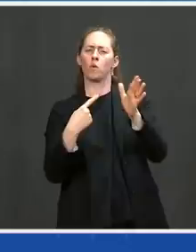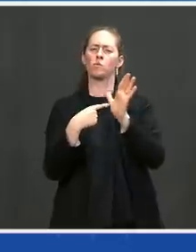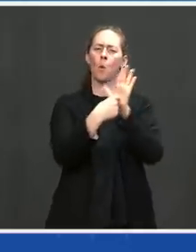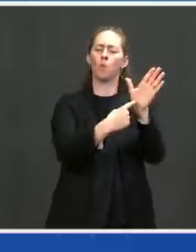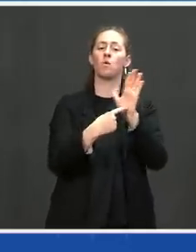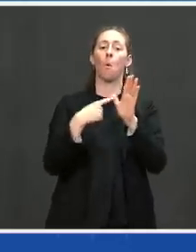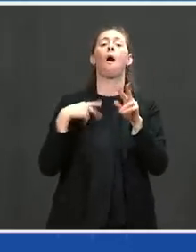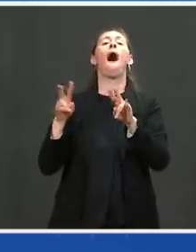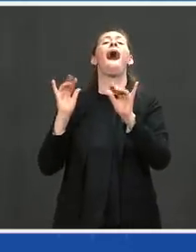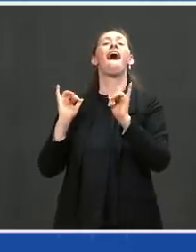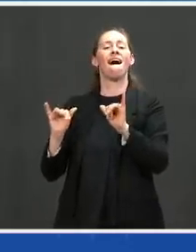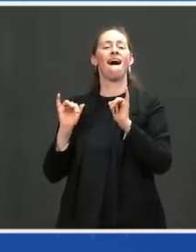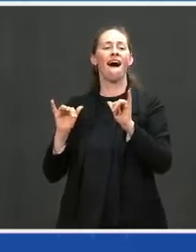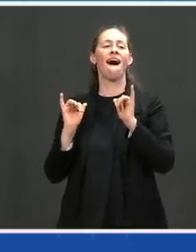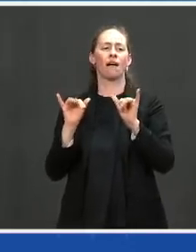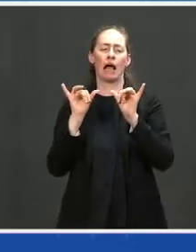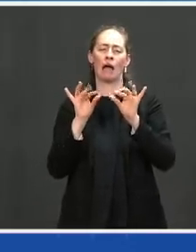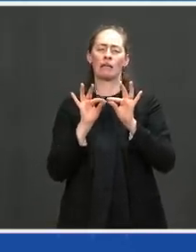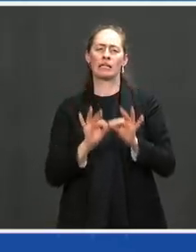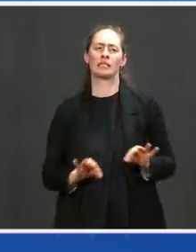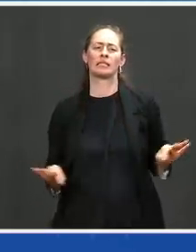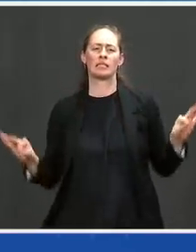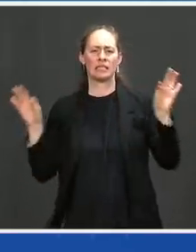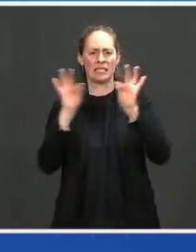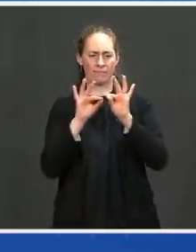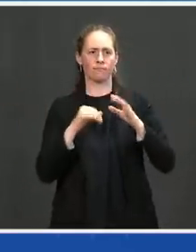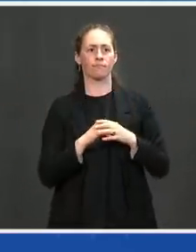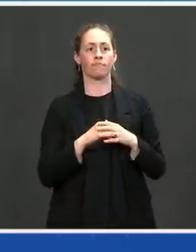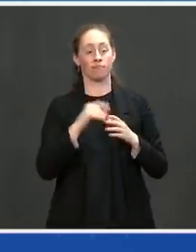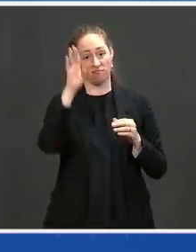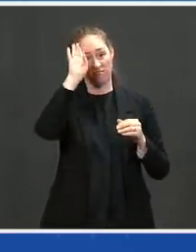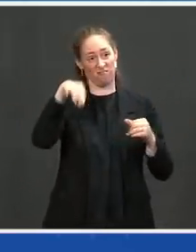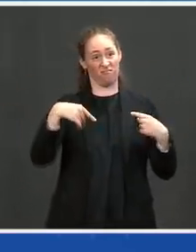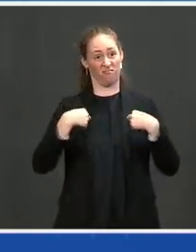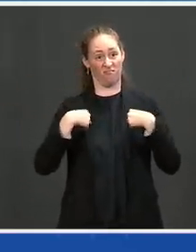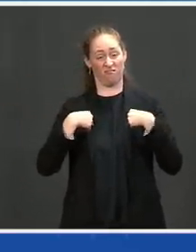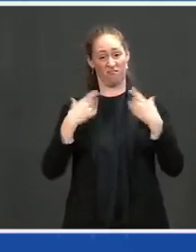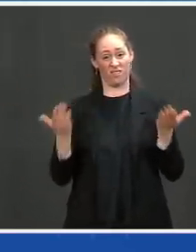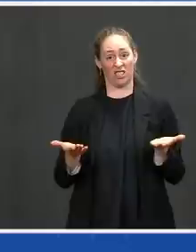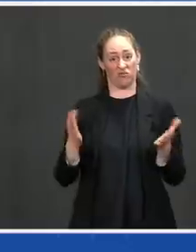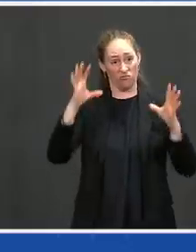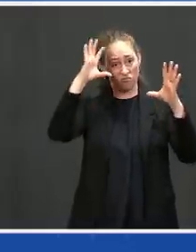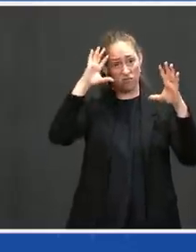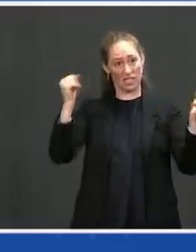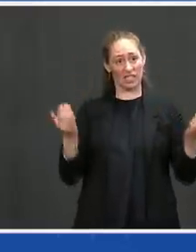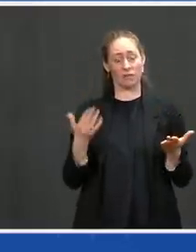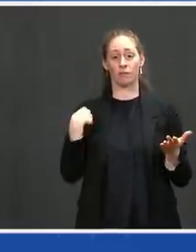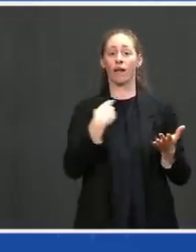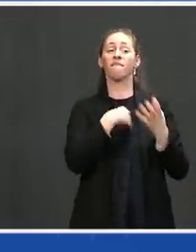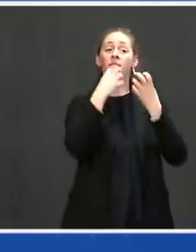Americans value the notion of freedom. America values human rights.